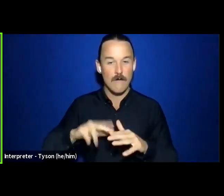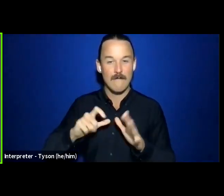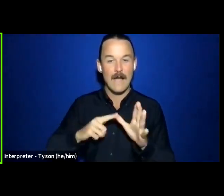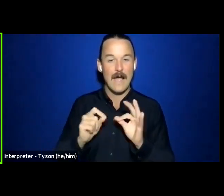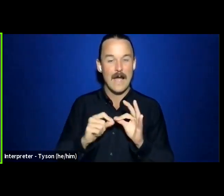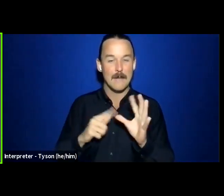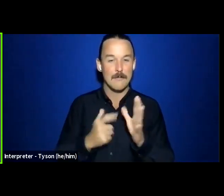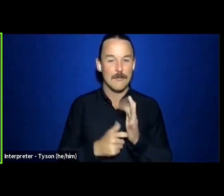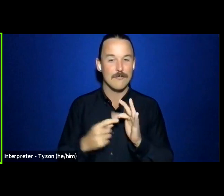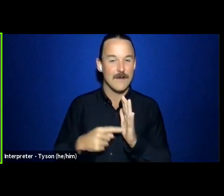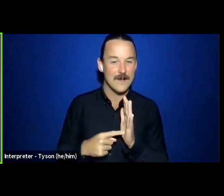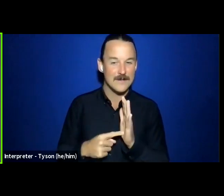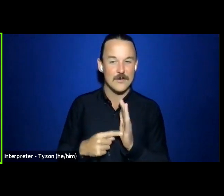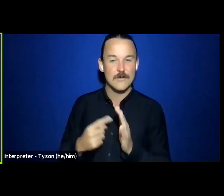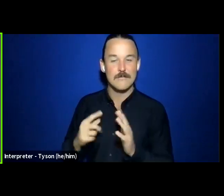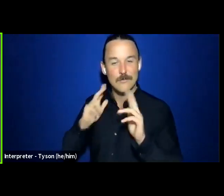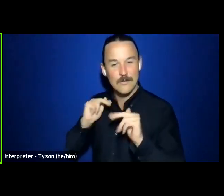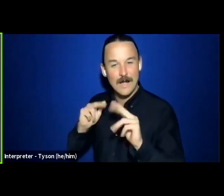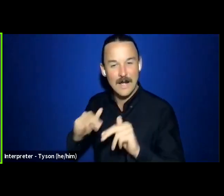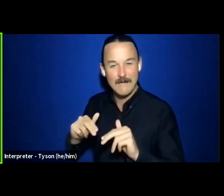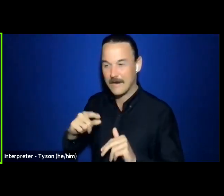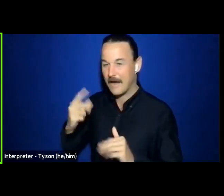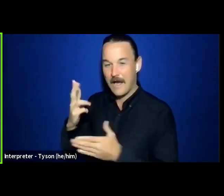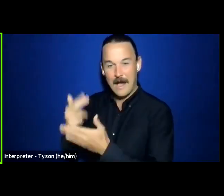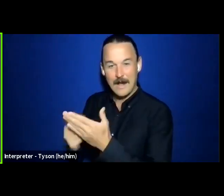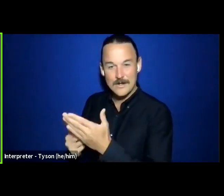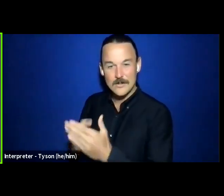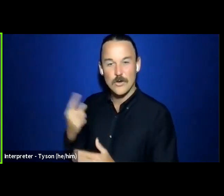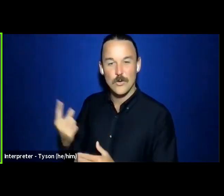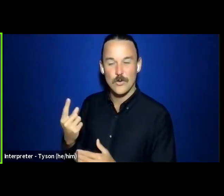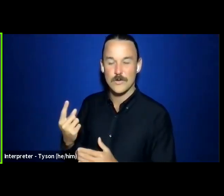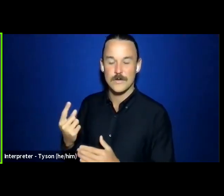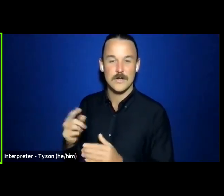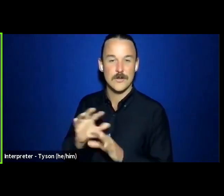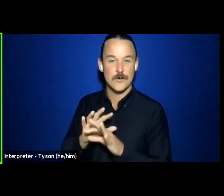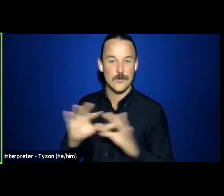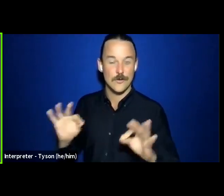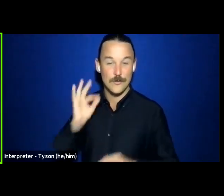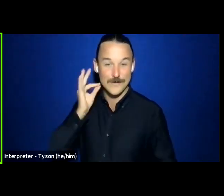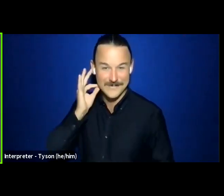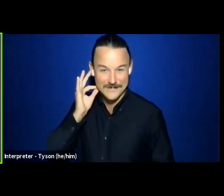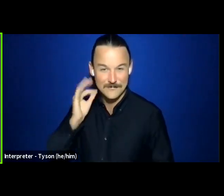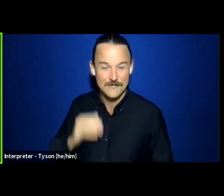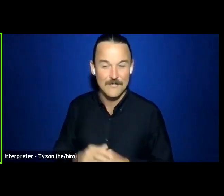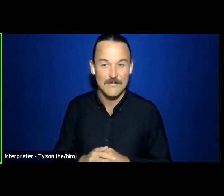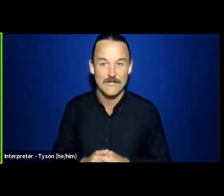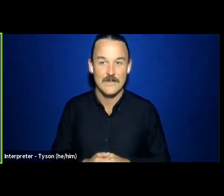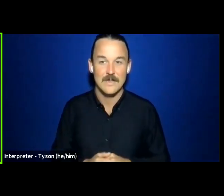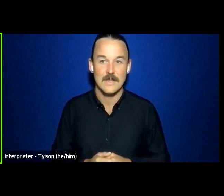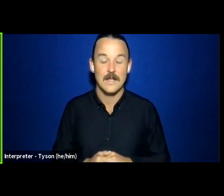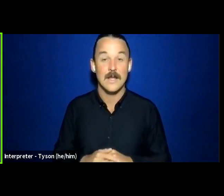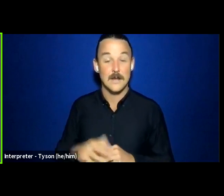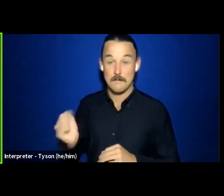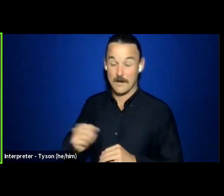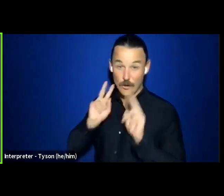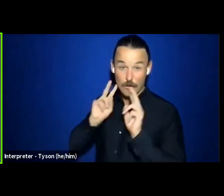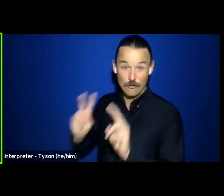the people of covering an organization Dennis. ation dedicated to met during and amplifying people's Artist and amplifying people artists of color. You really must look the people of pepper out they put on some